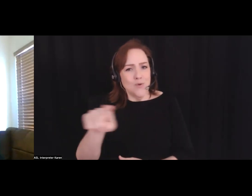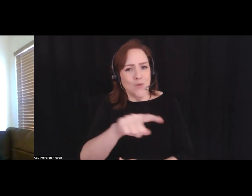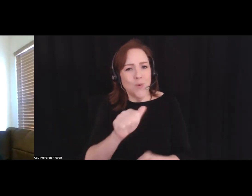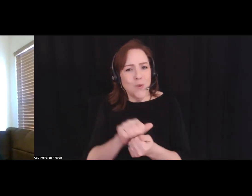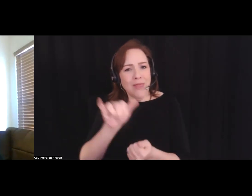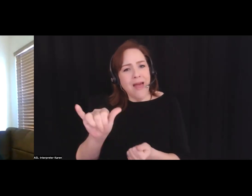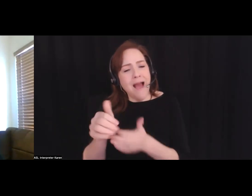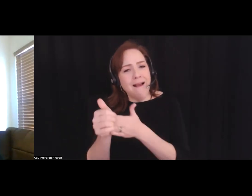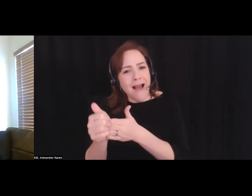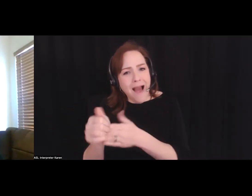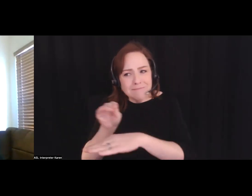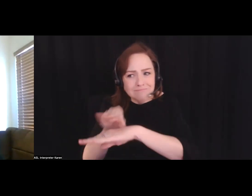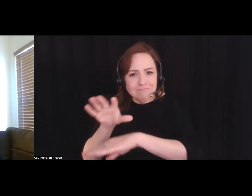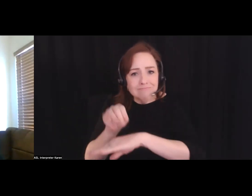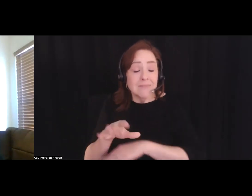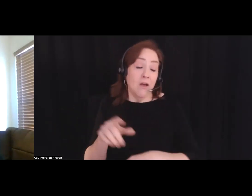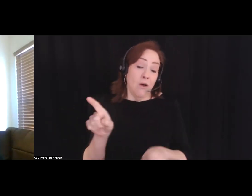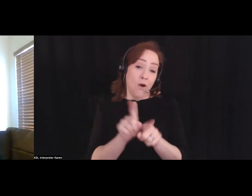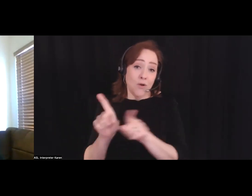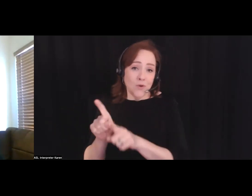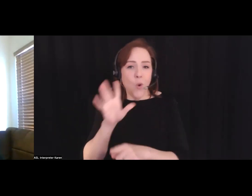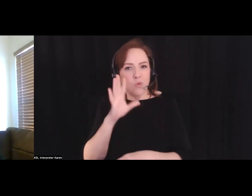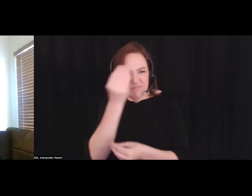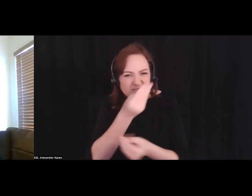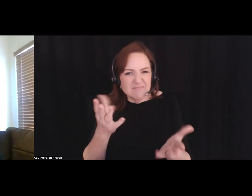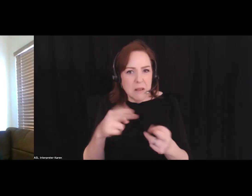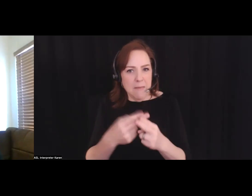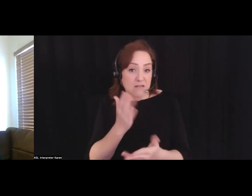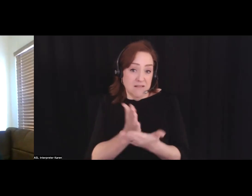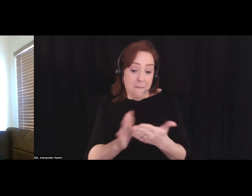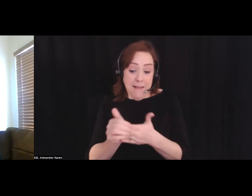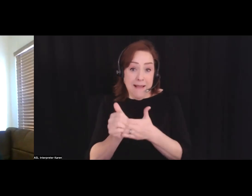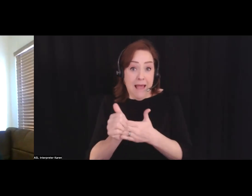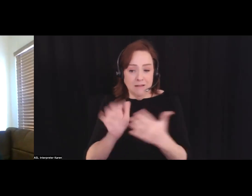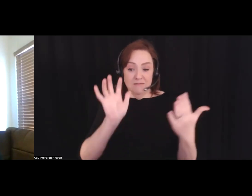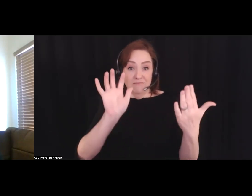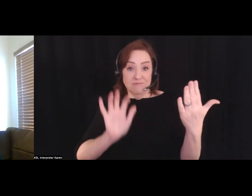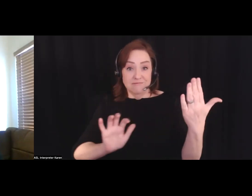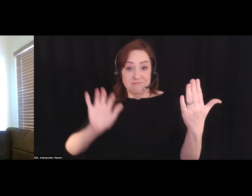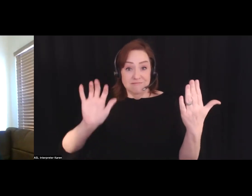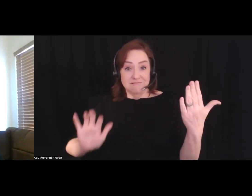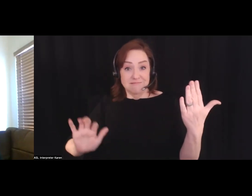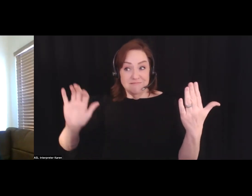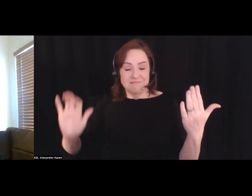guidance that we've developed that everyone can use that we'll um share with you later you saw the